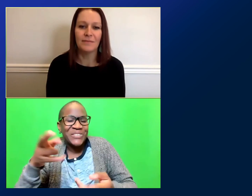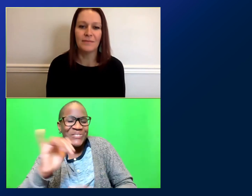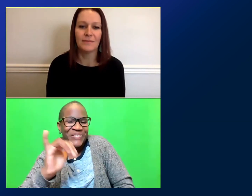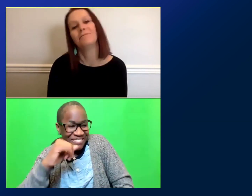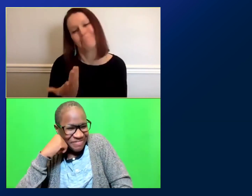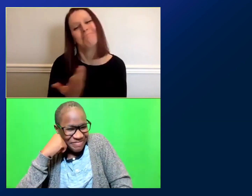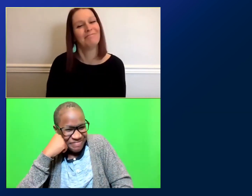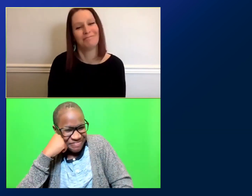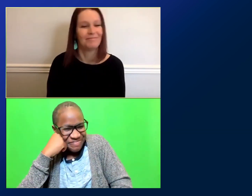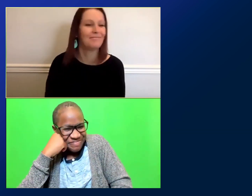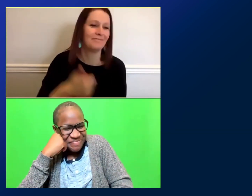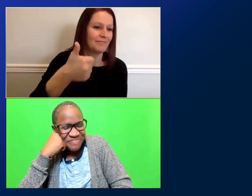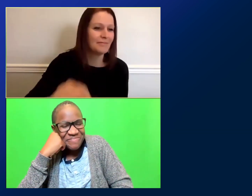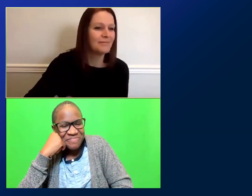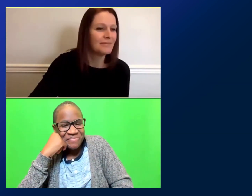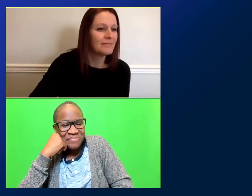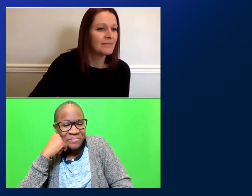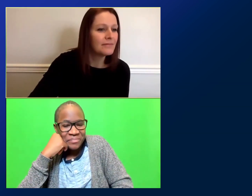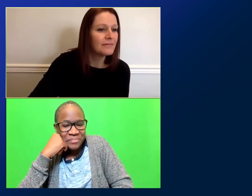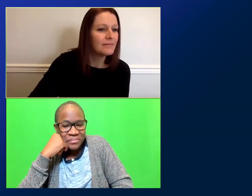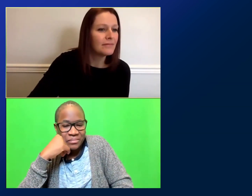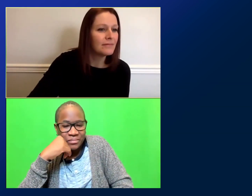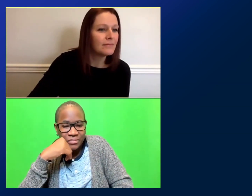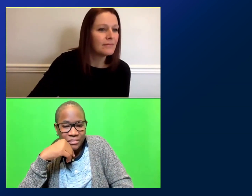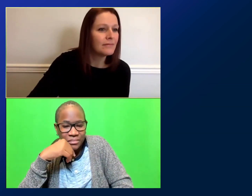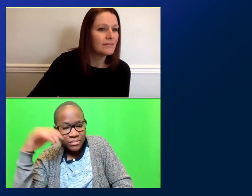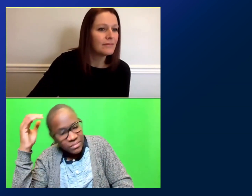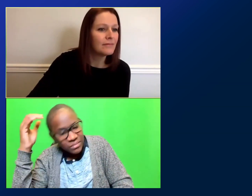oh yeah i can actually send those to you as well and then that's saying okay perfect i'll